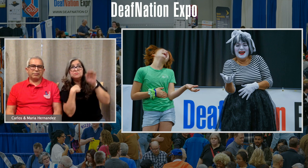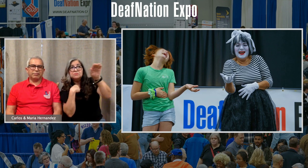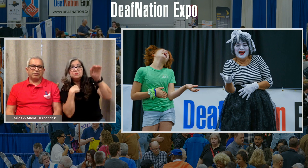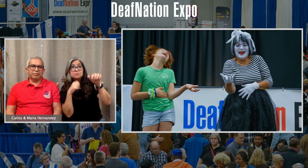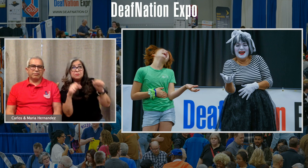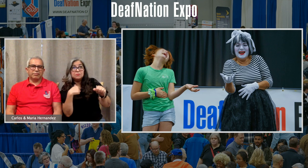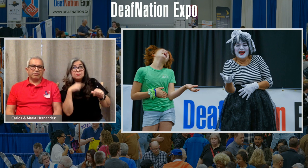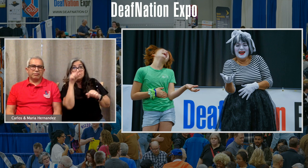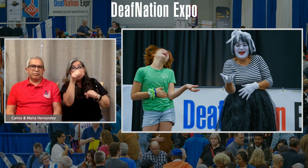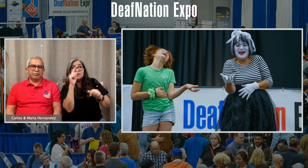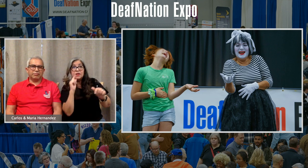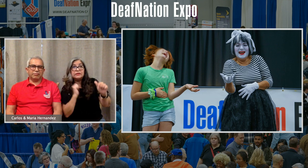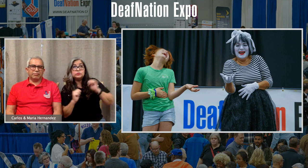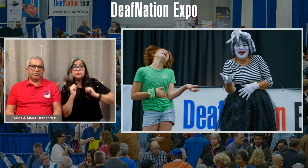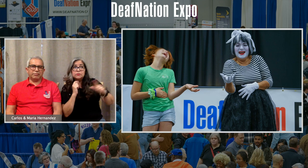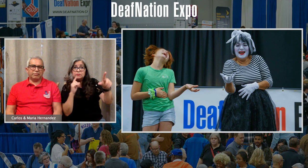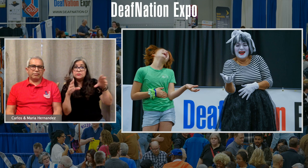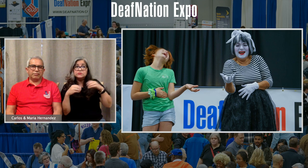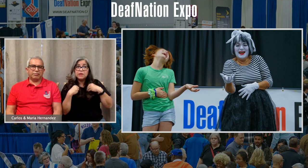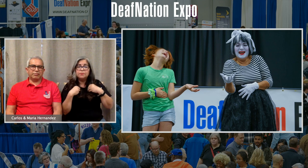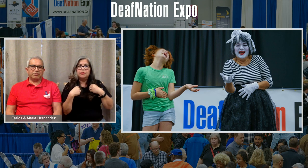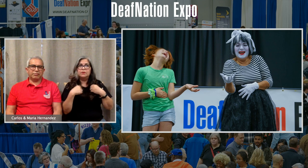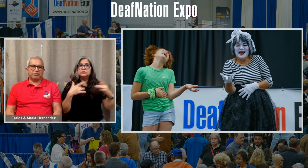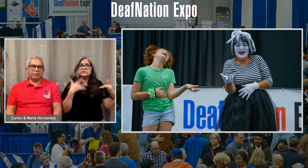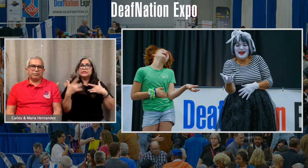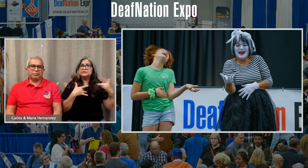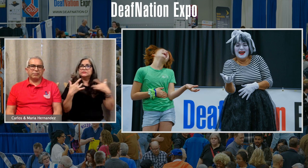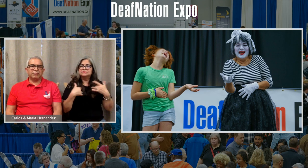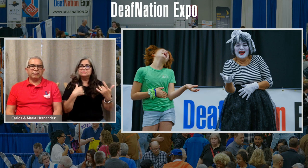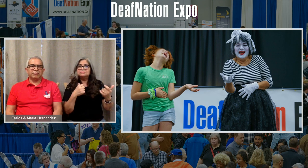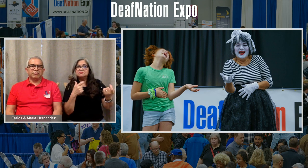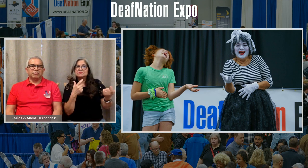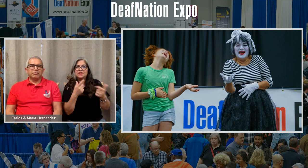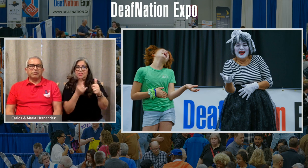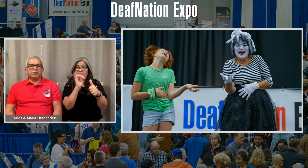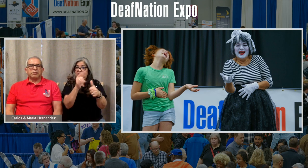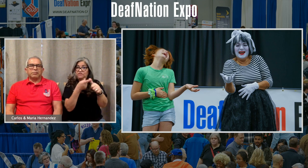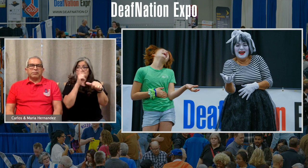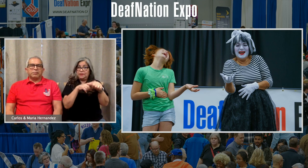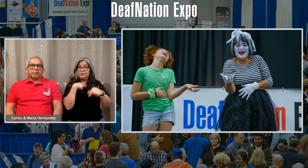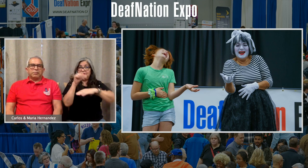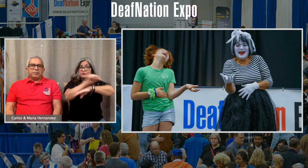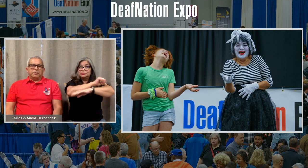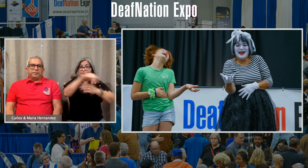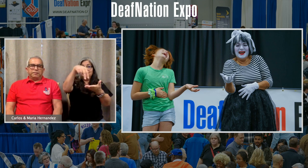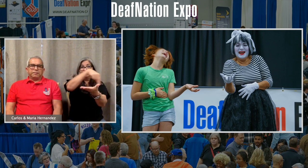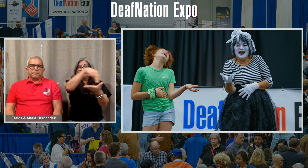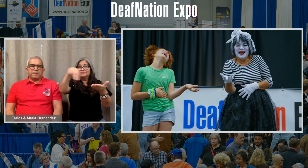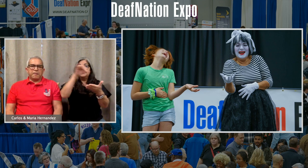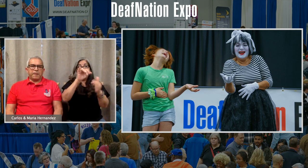I asked if I could get on the stage and act. They said yes, I was excited. That was the first time I was on the stage,